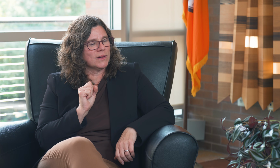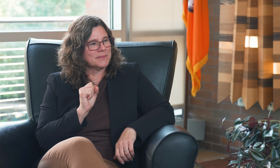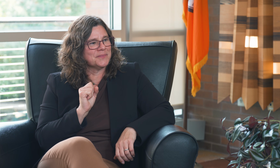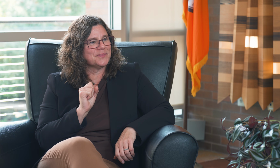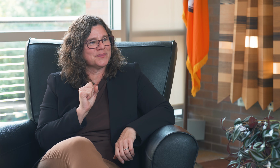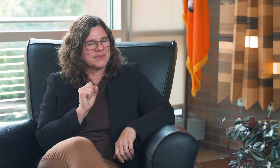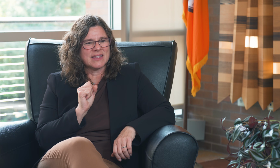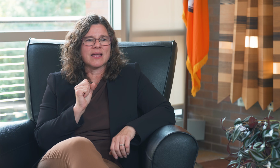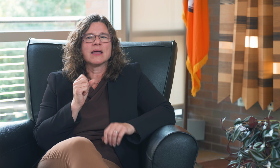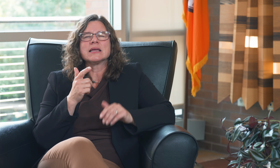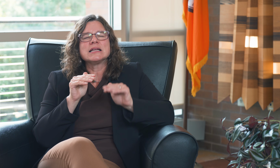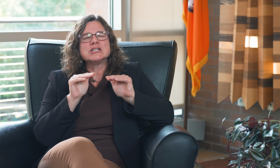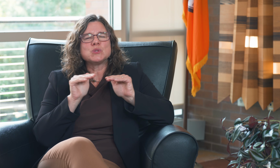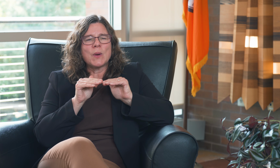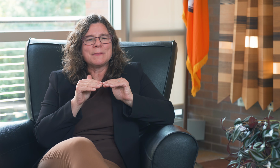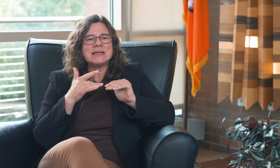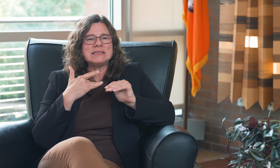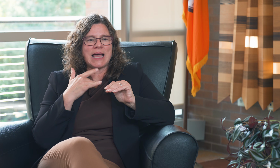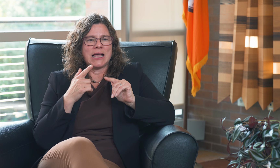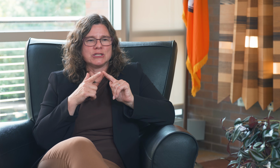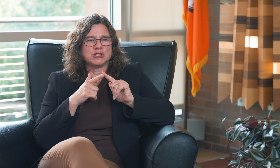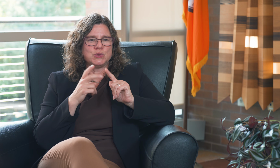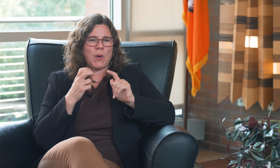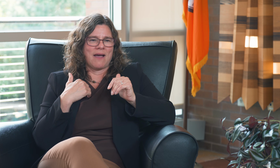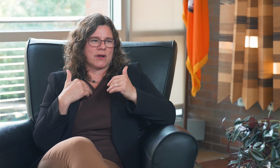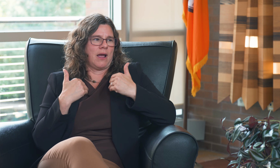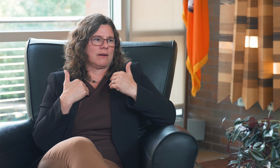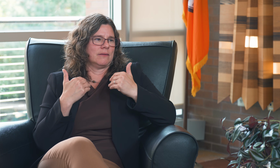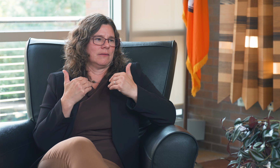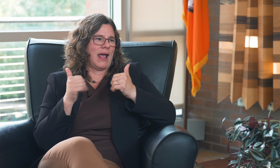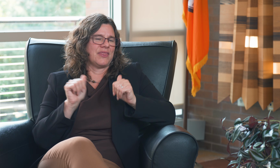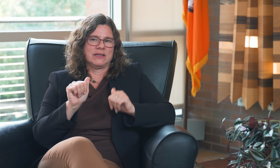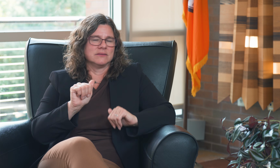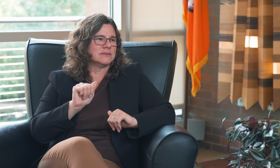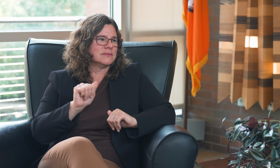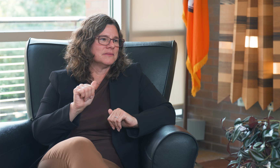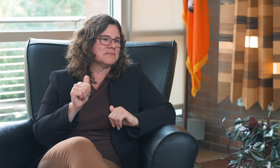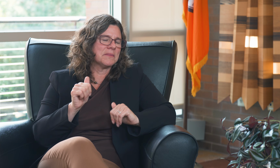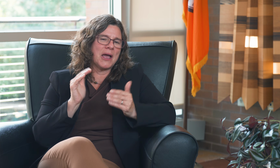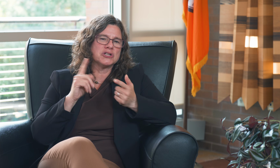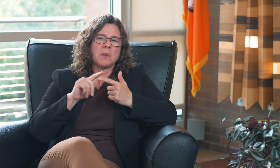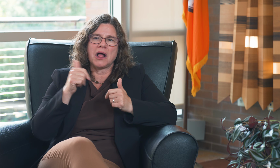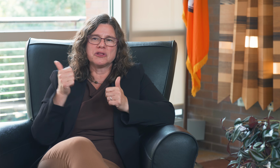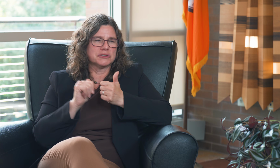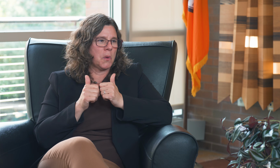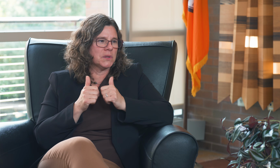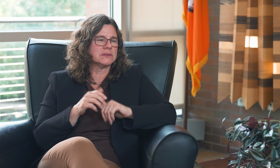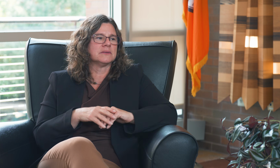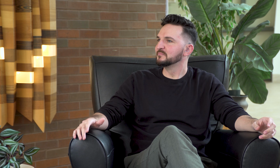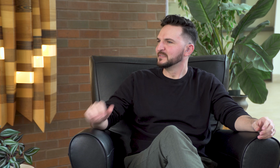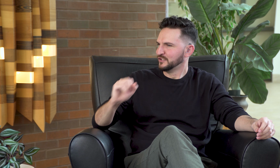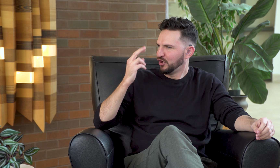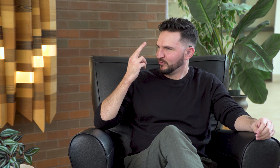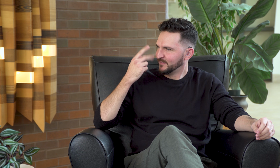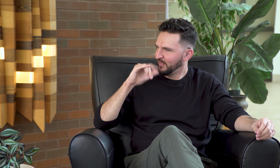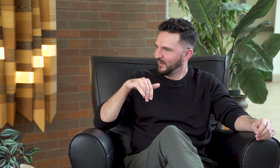I was a freshman in high school. And swimmers typically are fairly young athletes compared to some of the other sports.